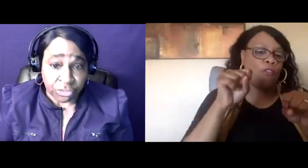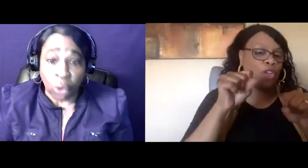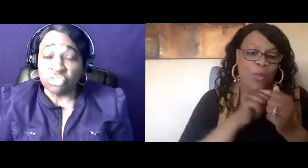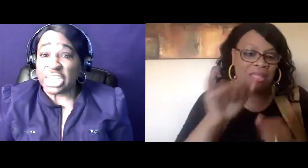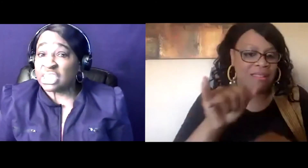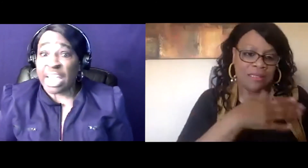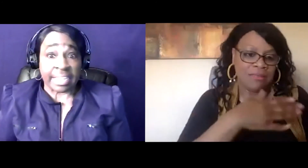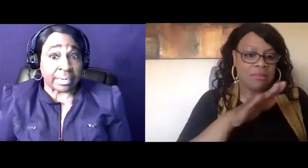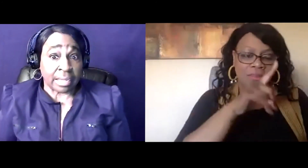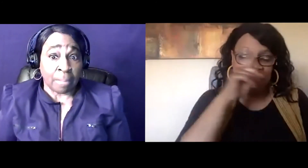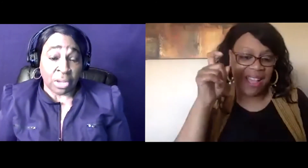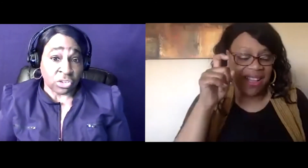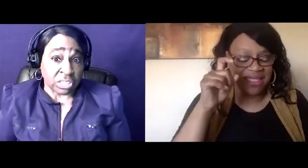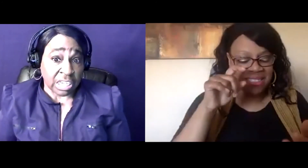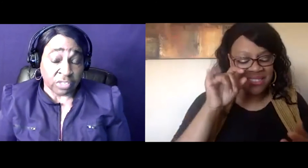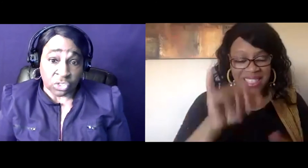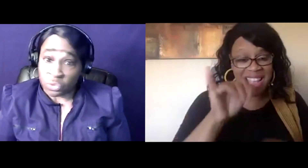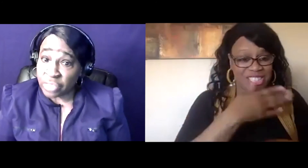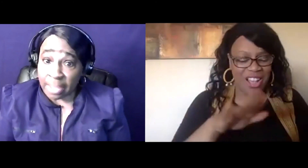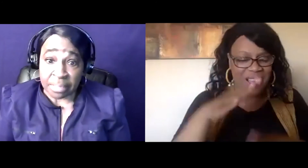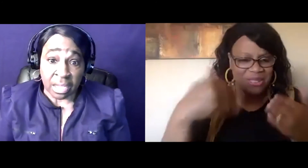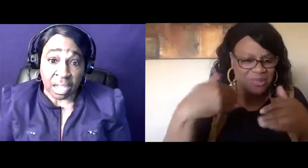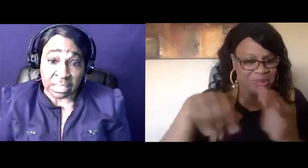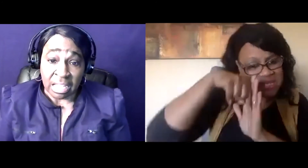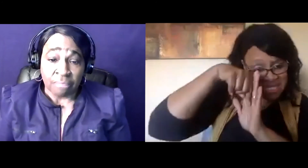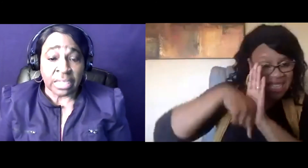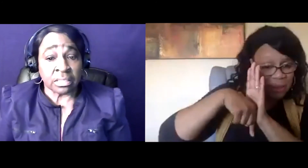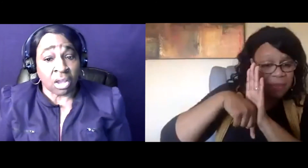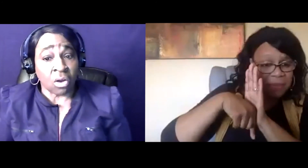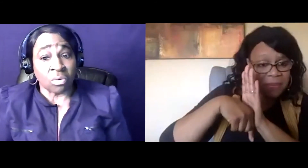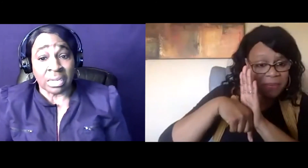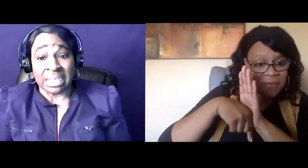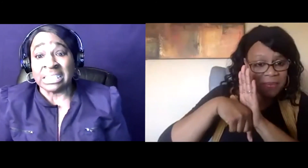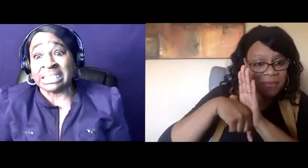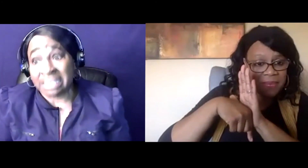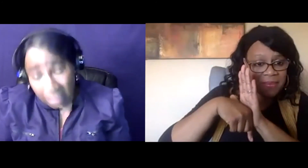follow the vibes. Don't just take it upon yourself to do that because that song is deep.